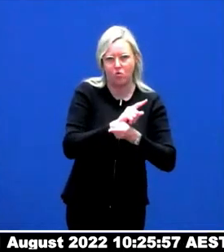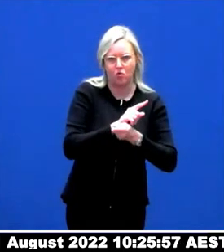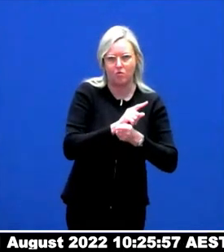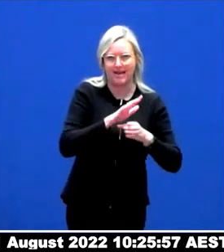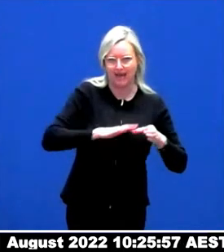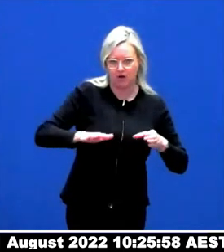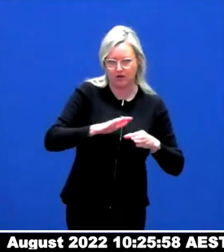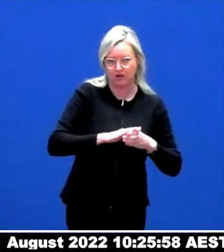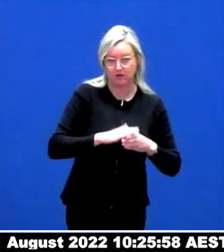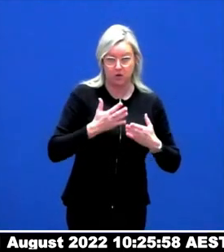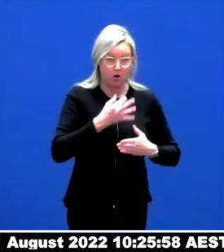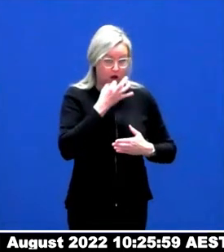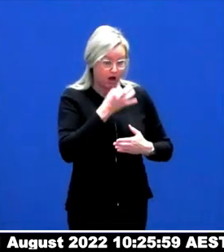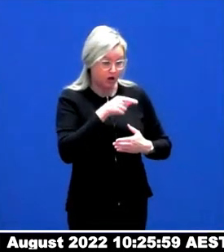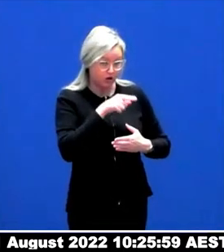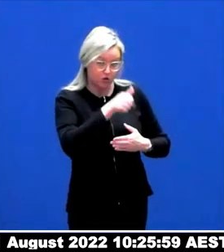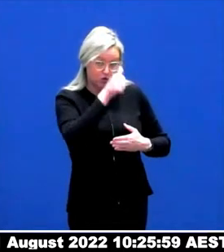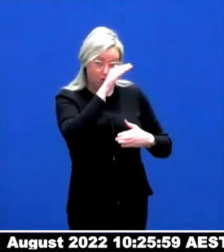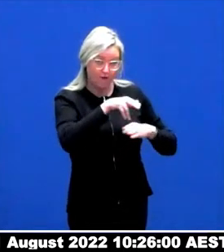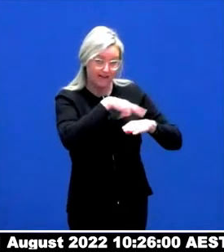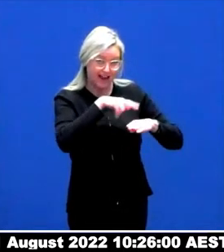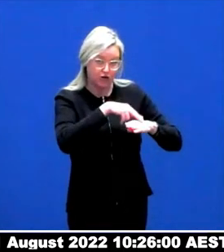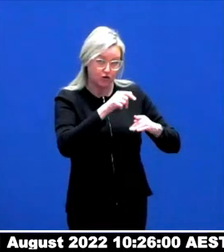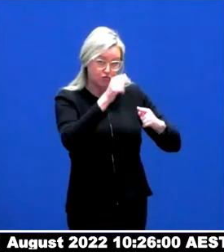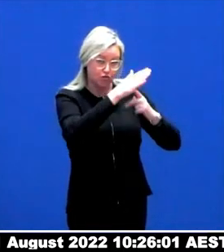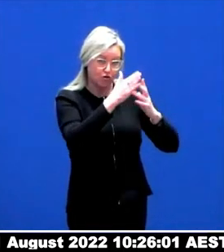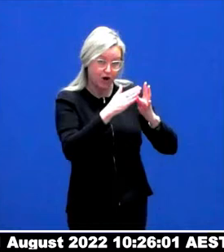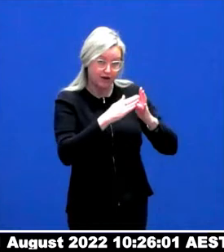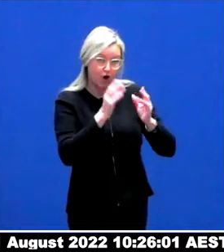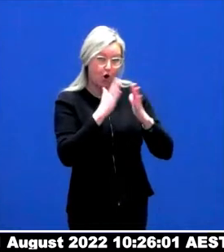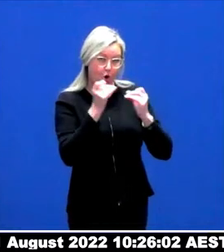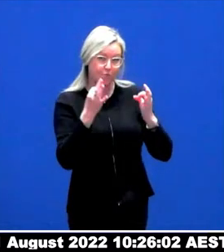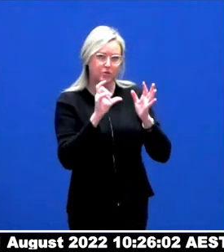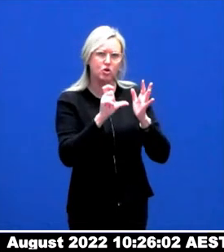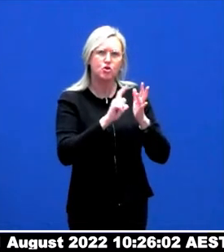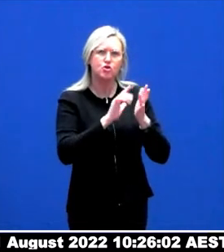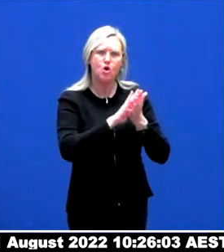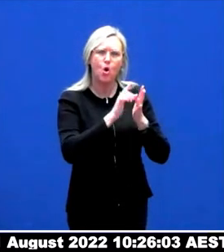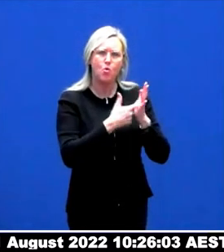ask you, are you familiar with the national priority homelessness cohorts? I am, under the Agreement, yes.